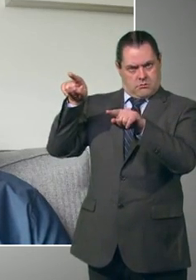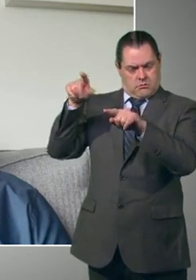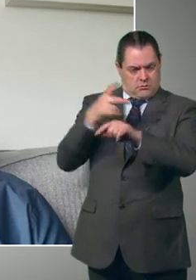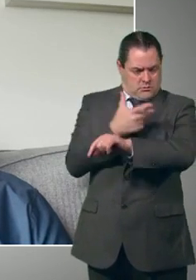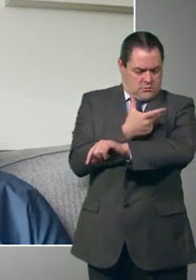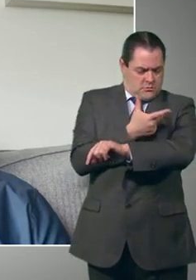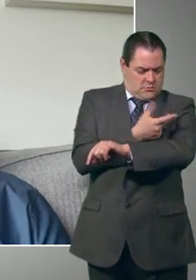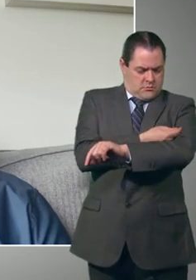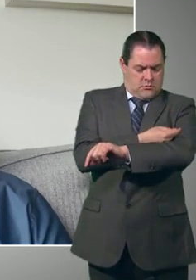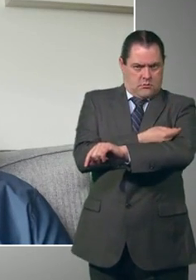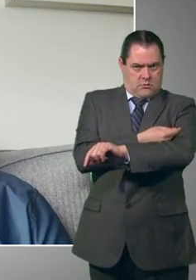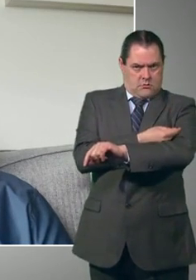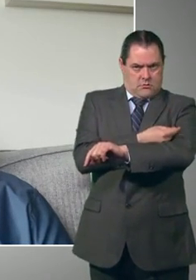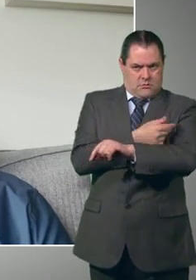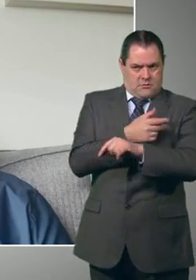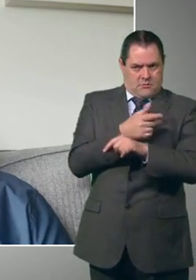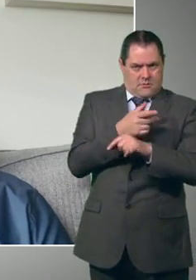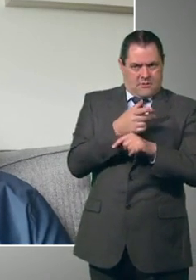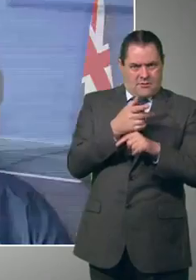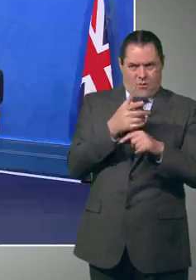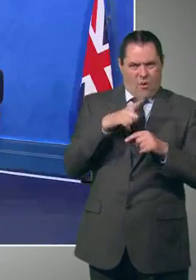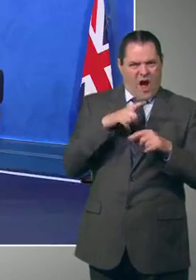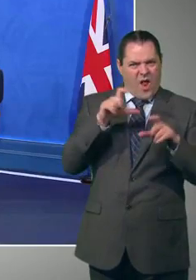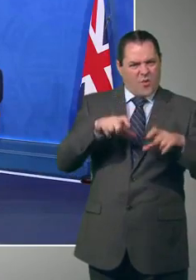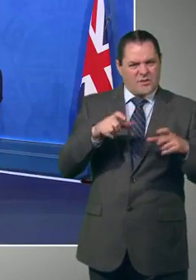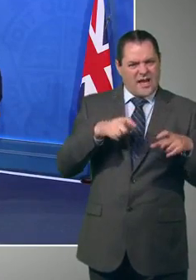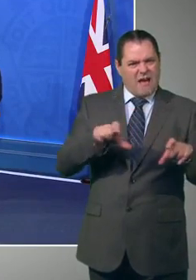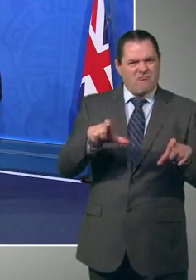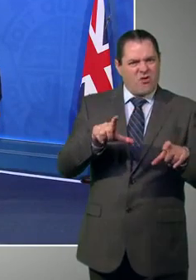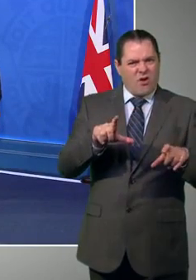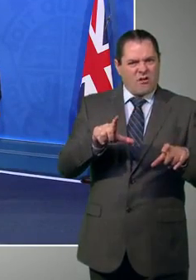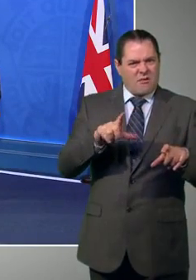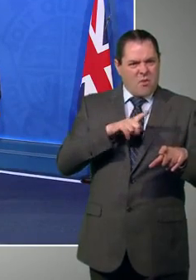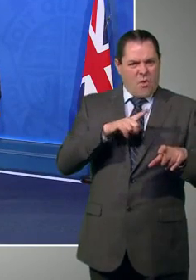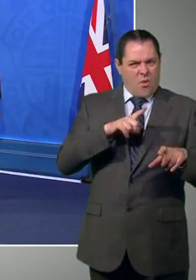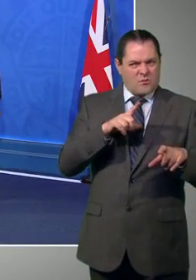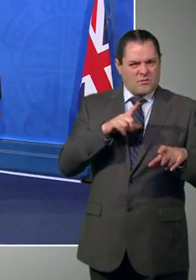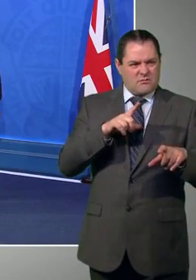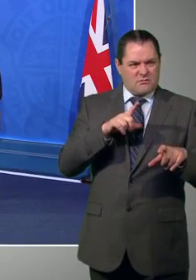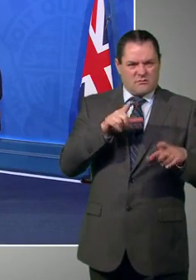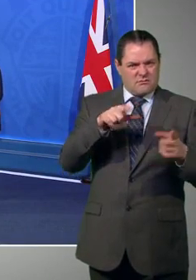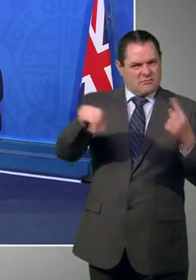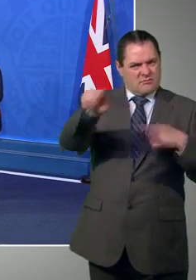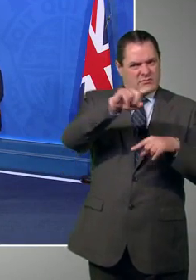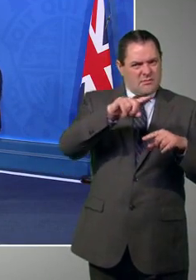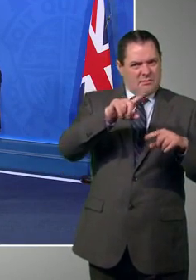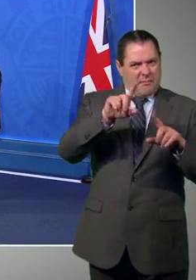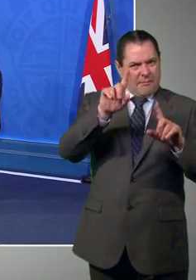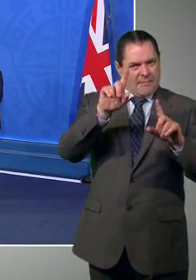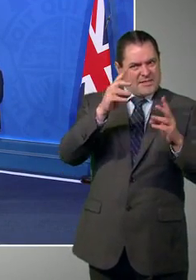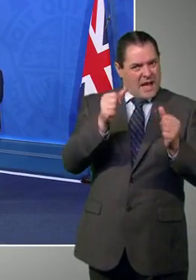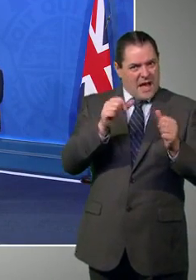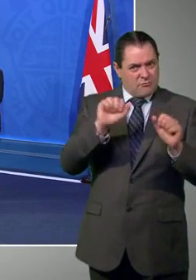virus have not yet even had one vaccination. Thanks Pete. It's